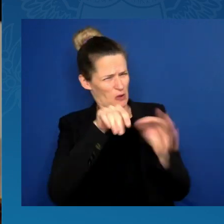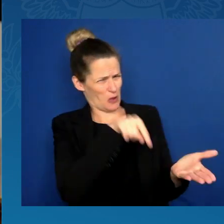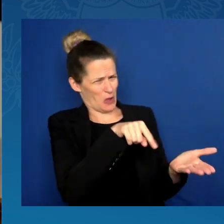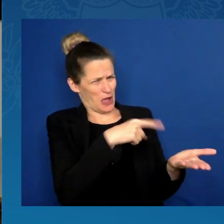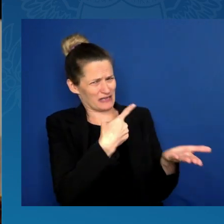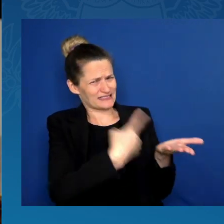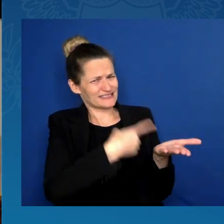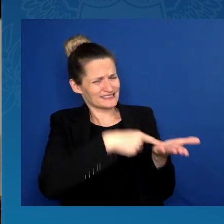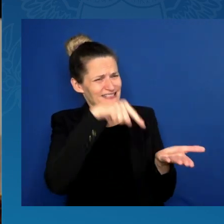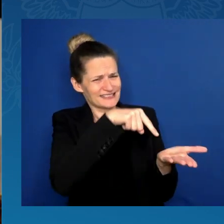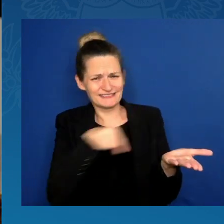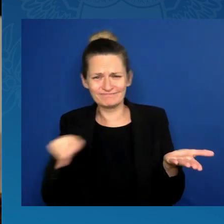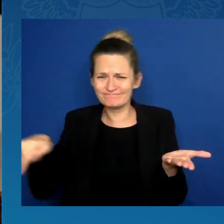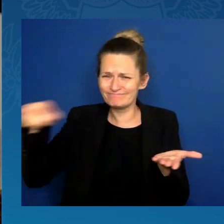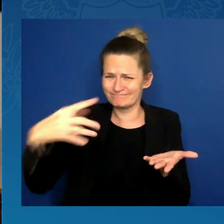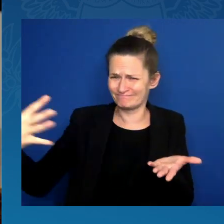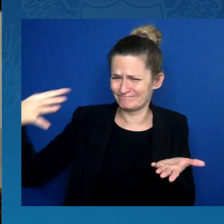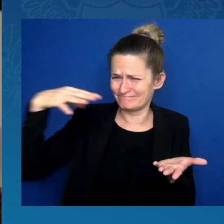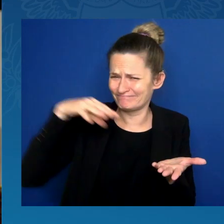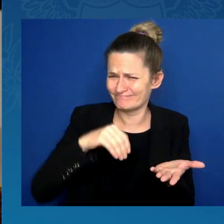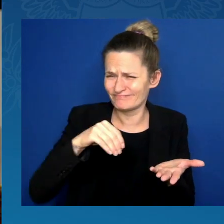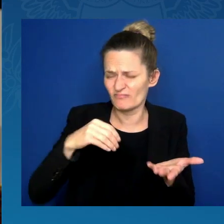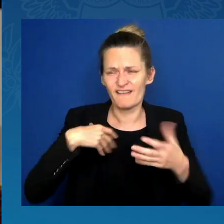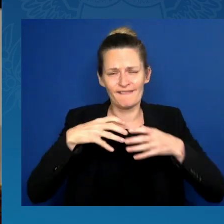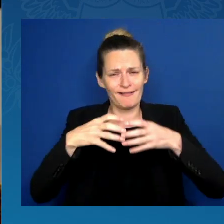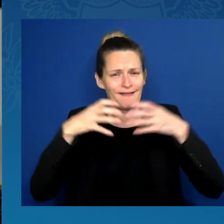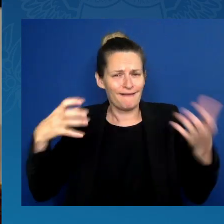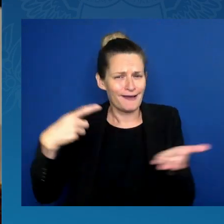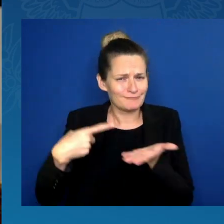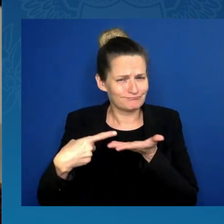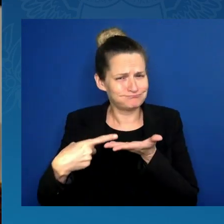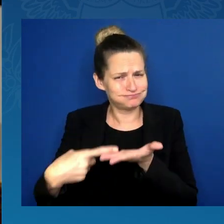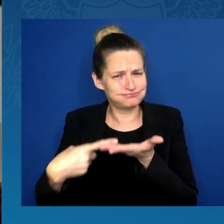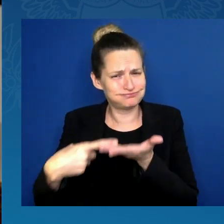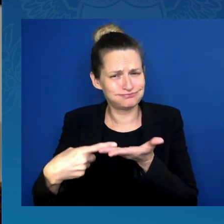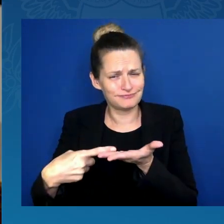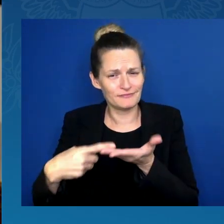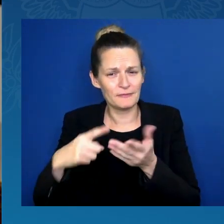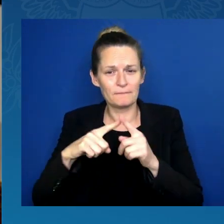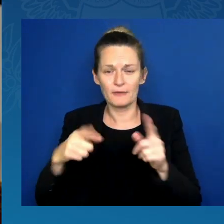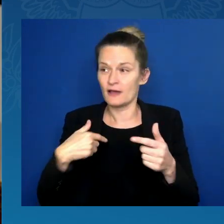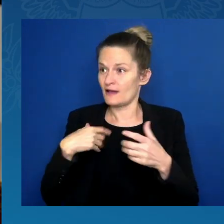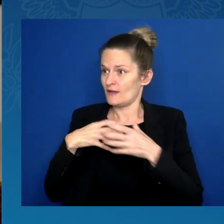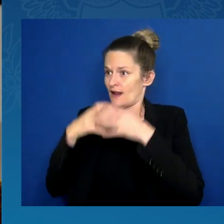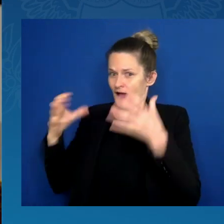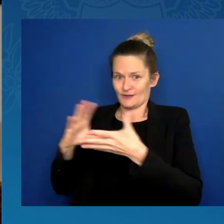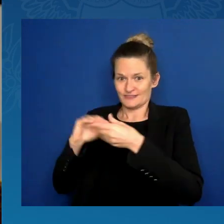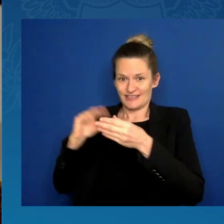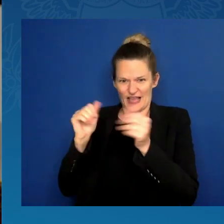but I can say that, among these leaders, we not only have folks who lead at a local and statewide level,